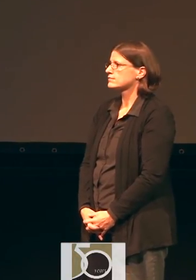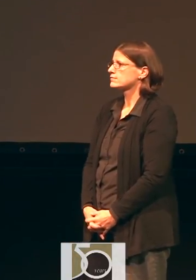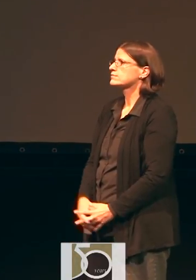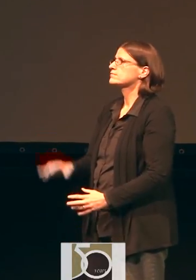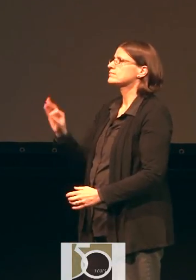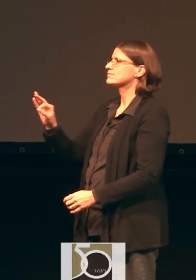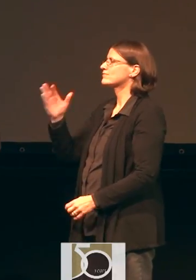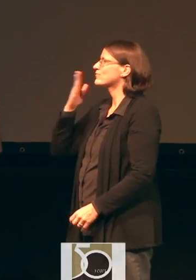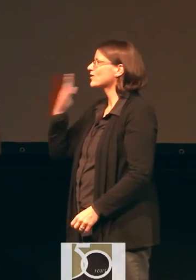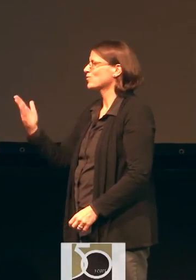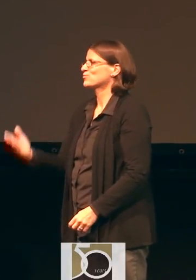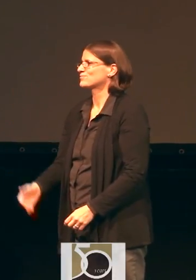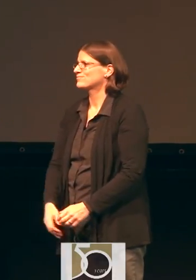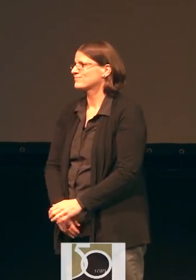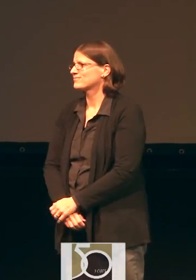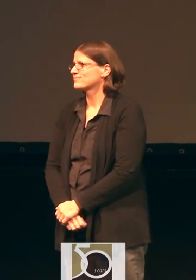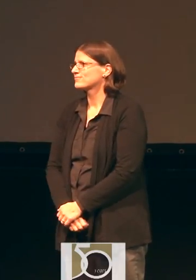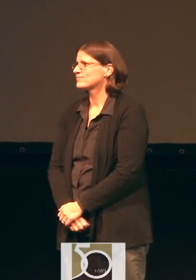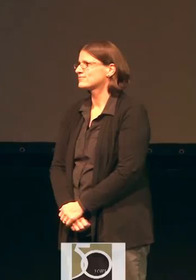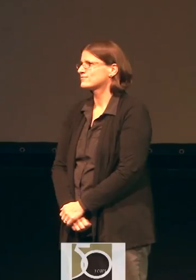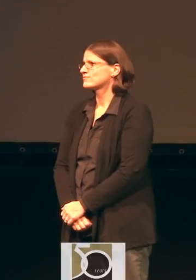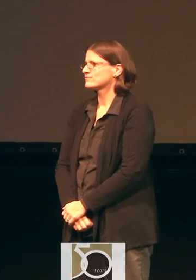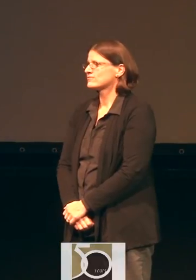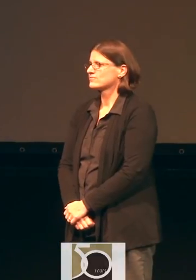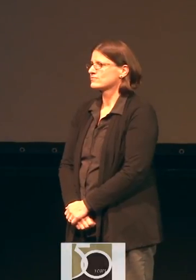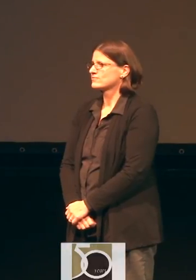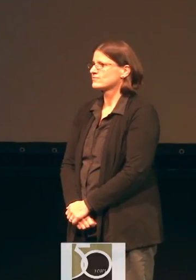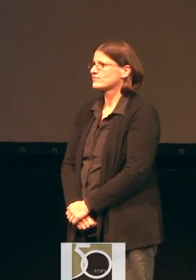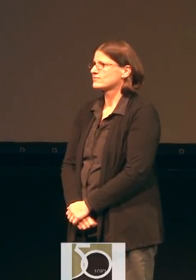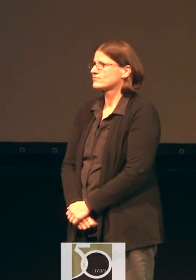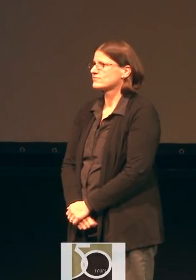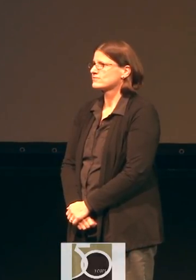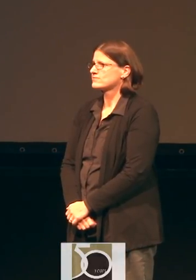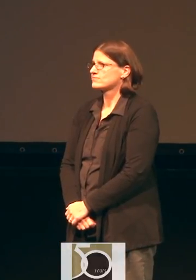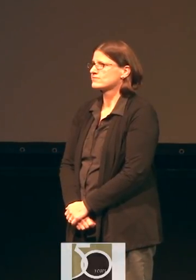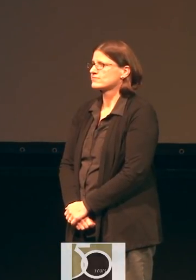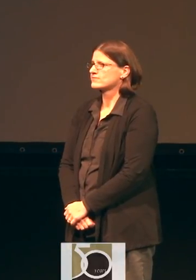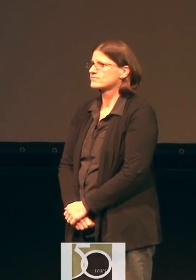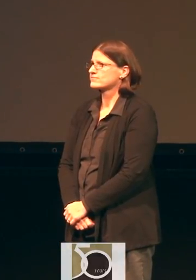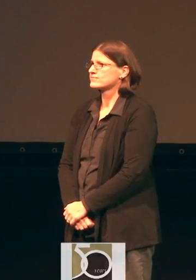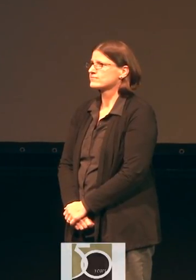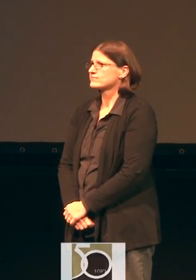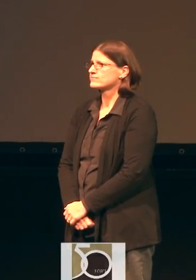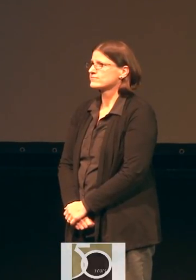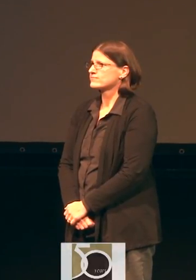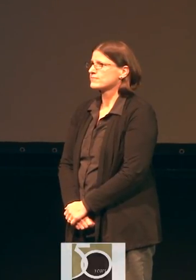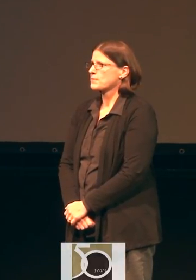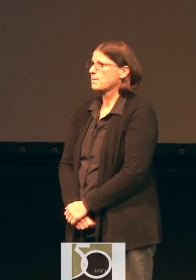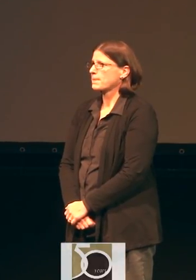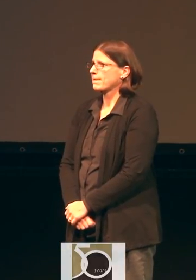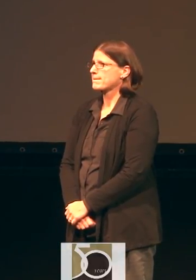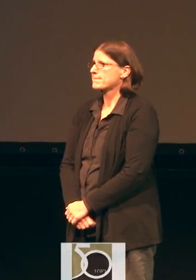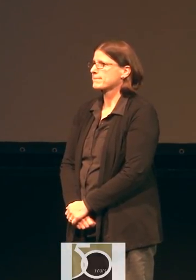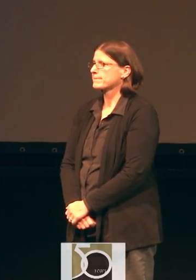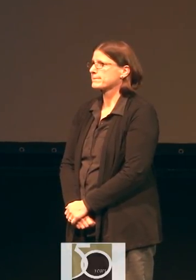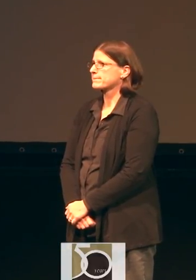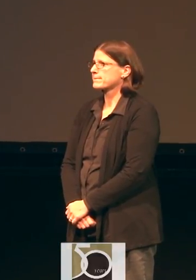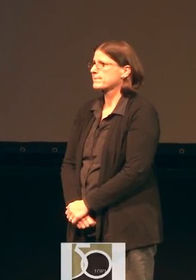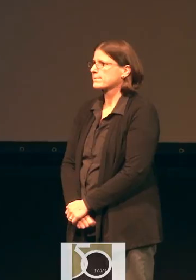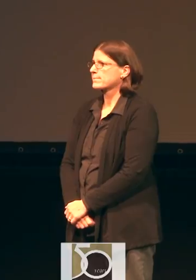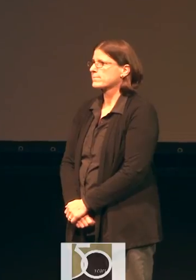I think that's great. >>SPEAKER: Thank you.